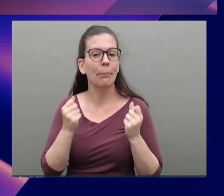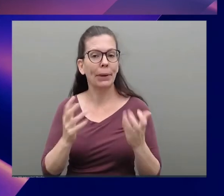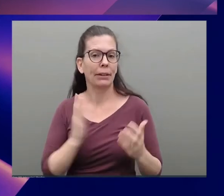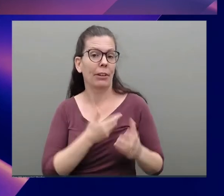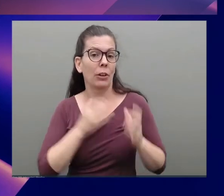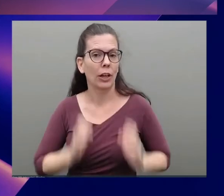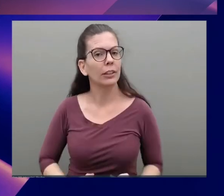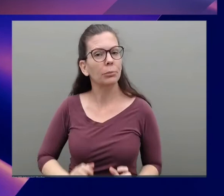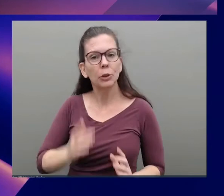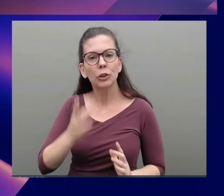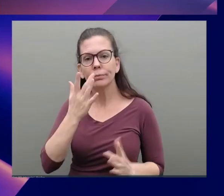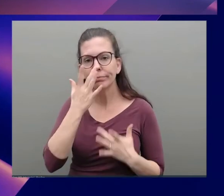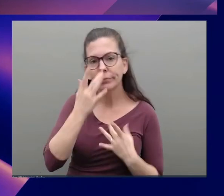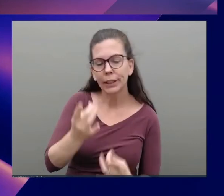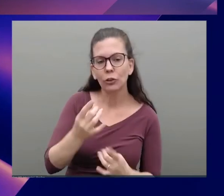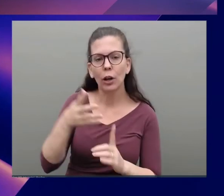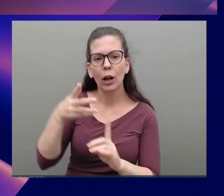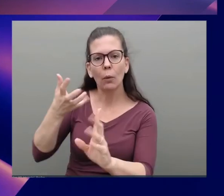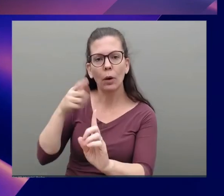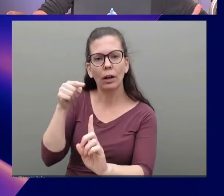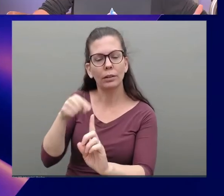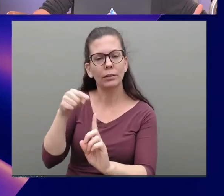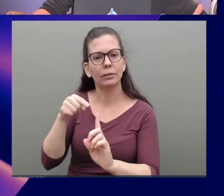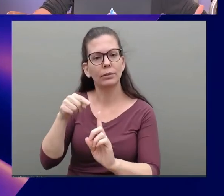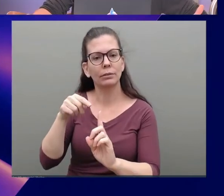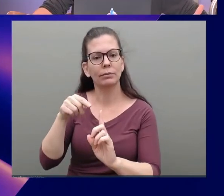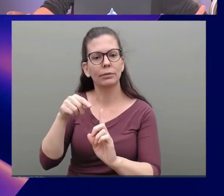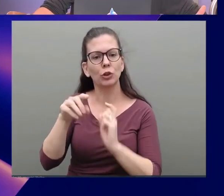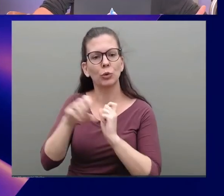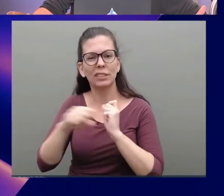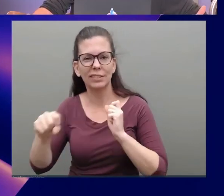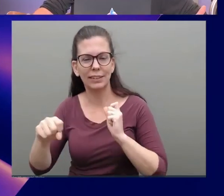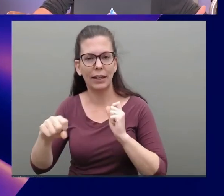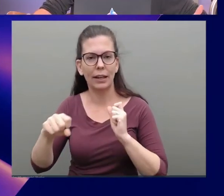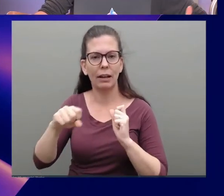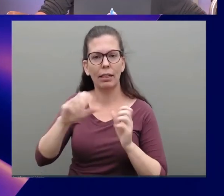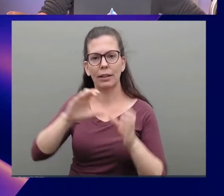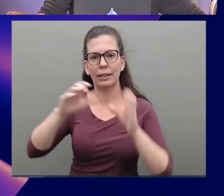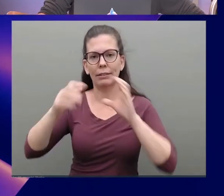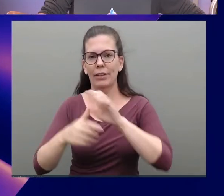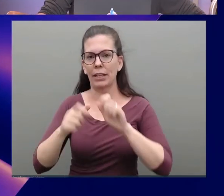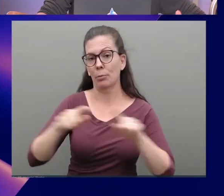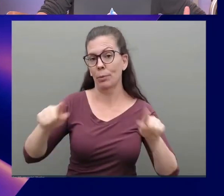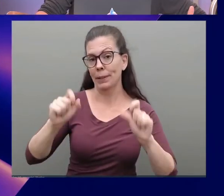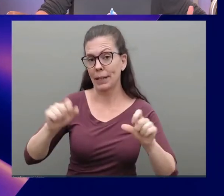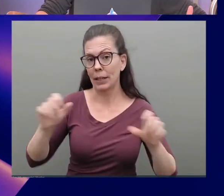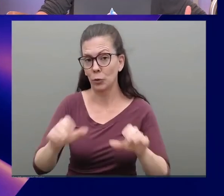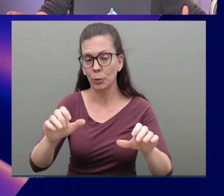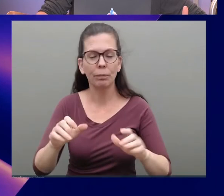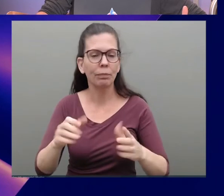in extending what a configuration deployment can do. They may have a custom workflow